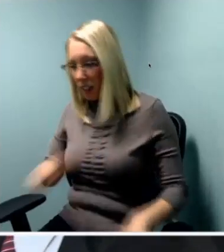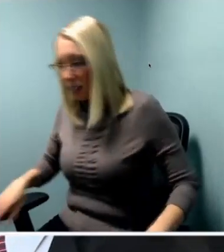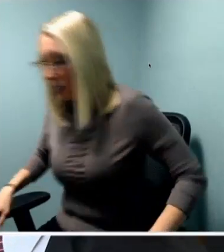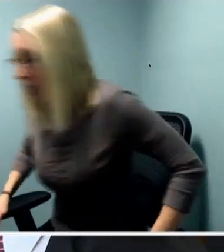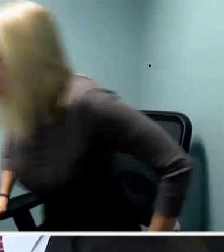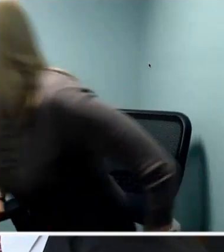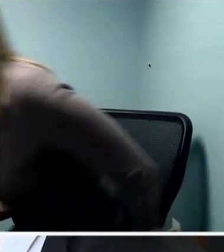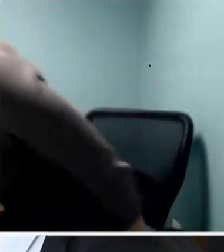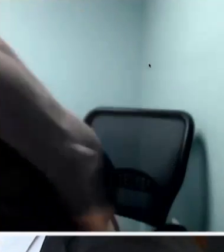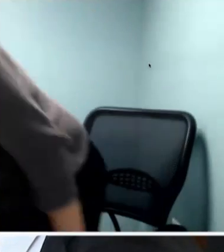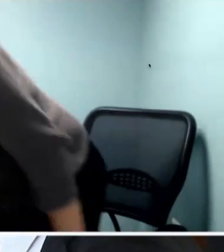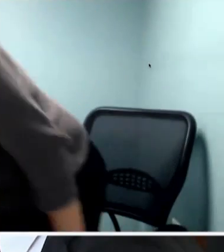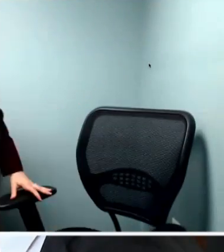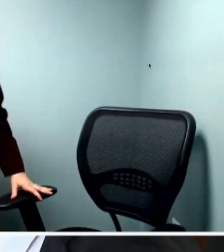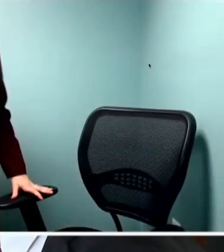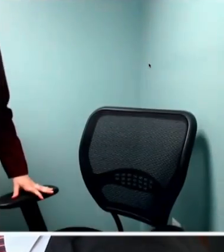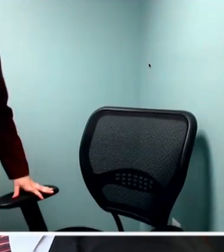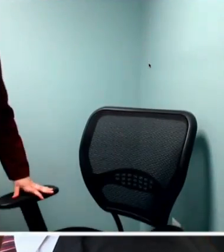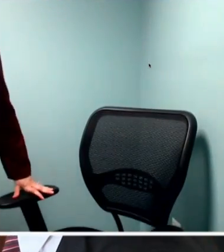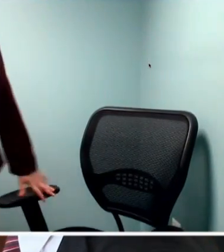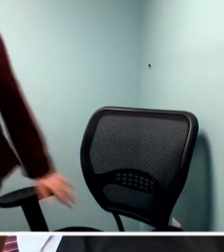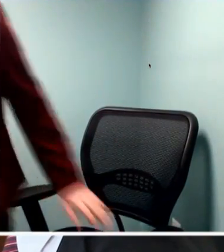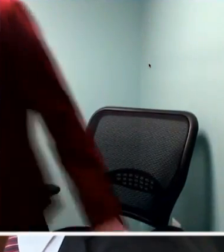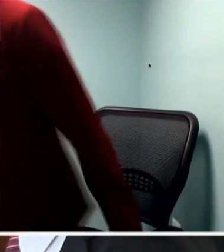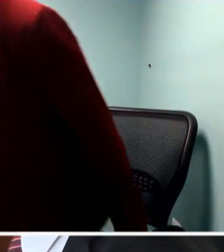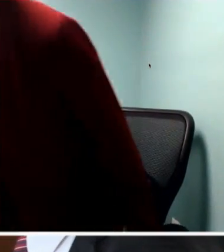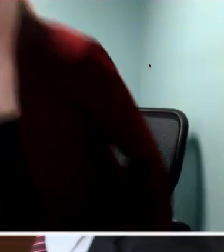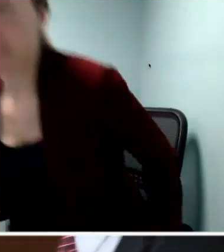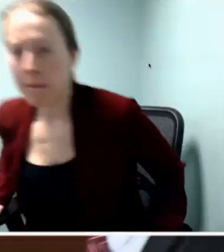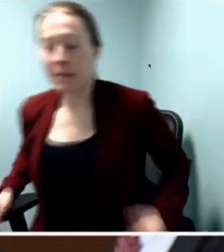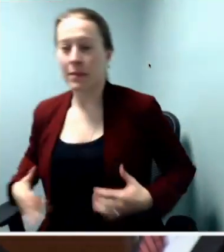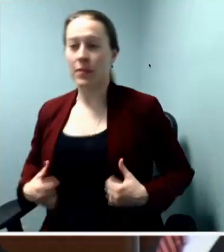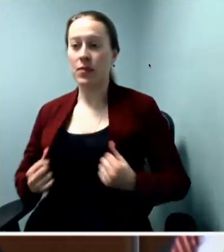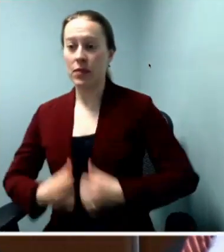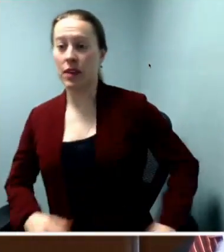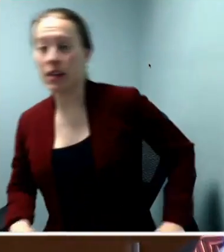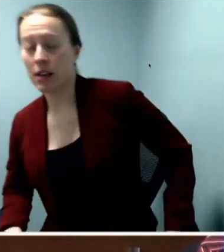Y'know, when you said this festival was 20 years ago,